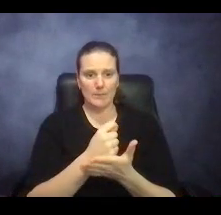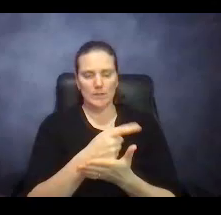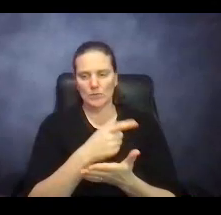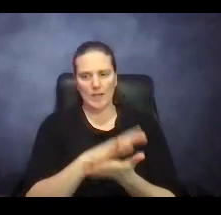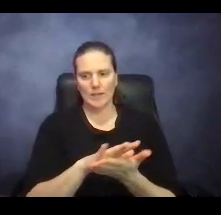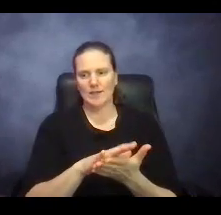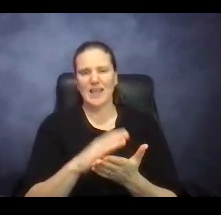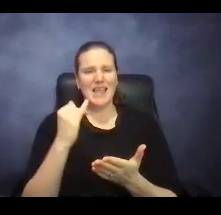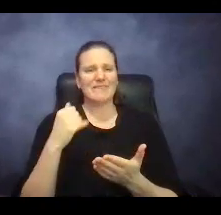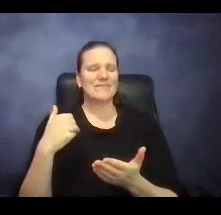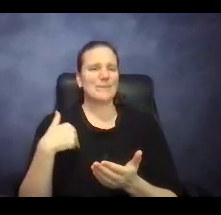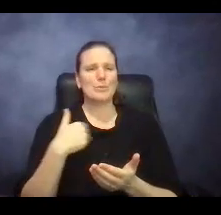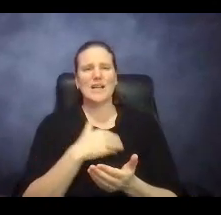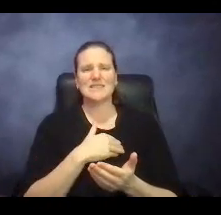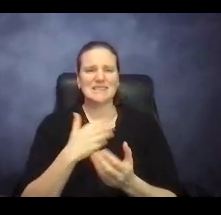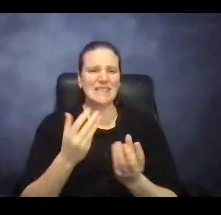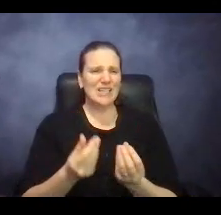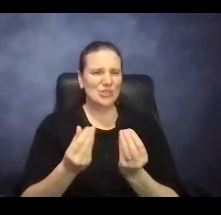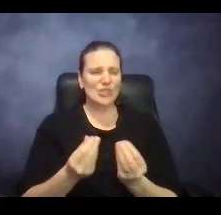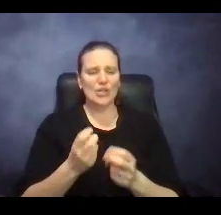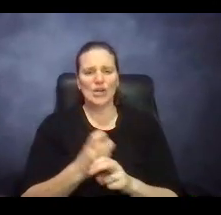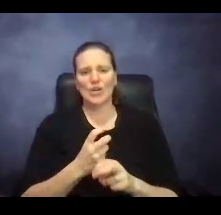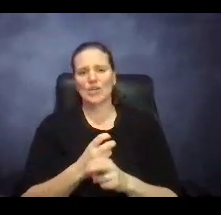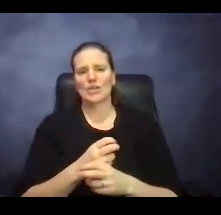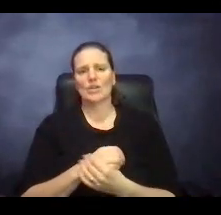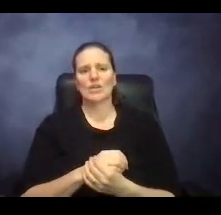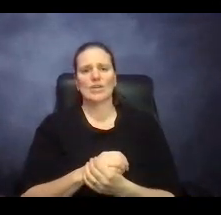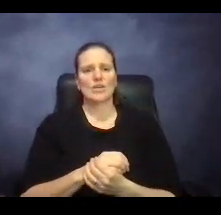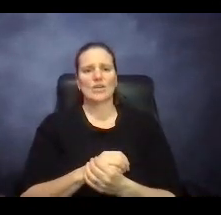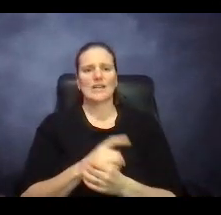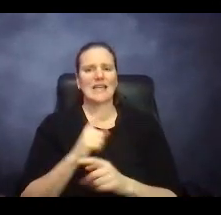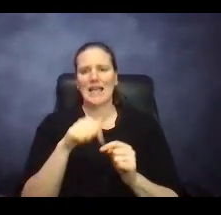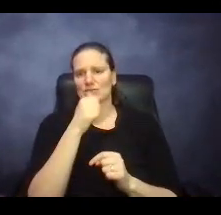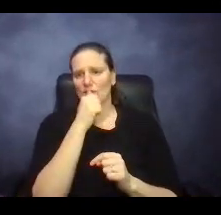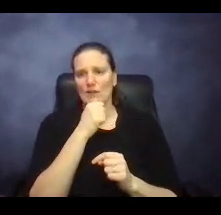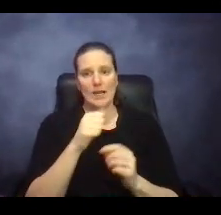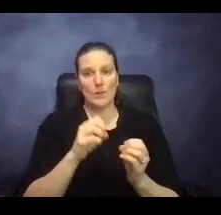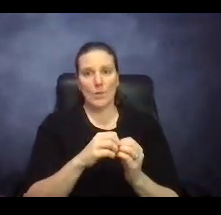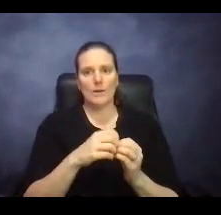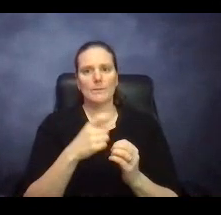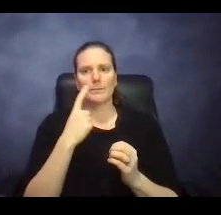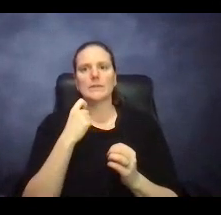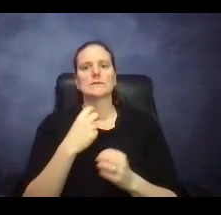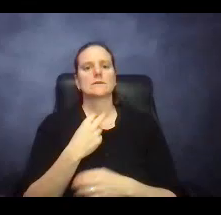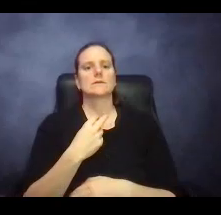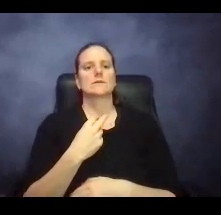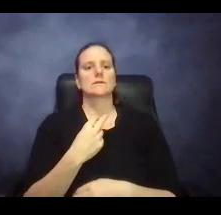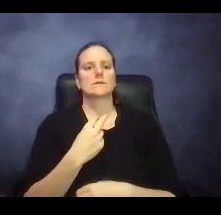right when they start, or they can't, they can't, they just can't tolerate it. And it's because it's getting stuck in one of these pathways.